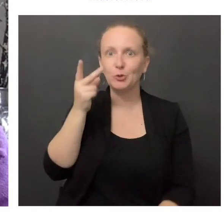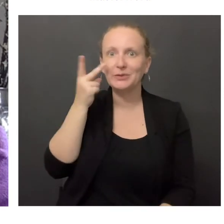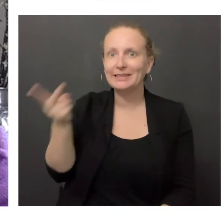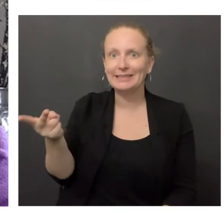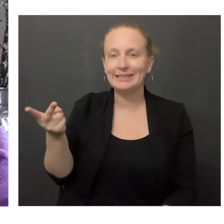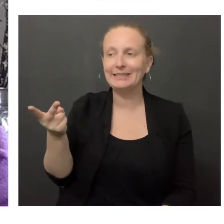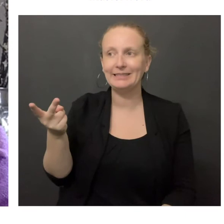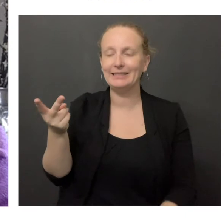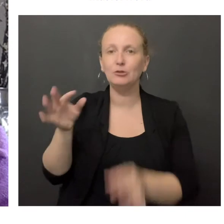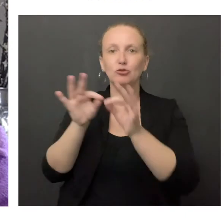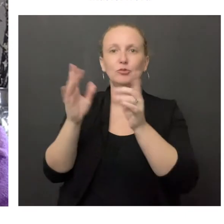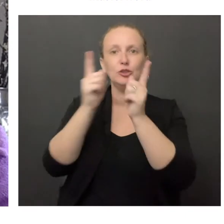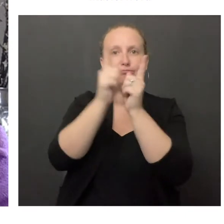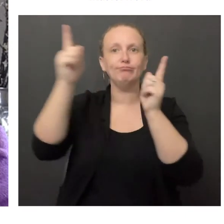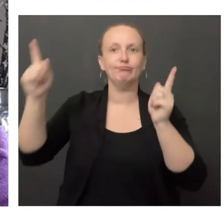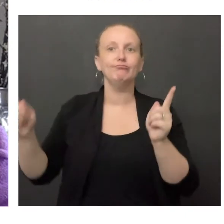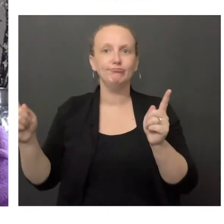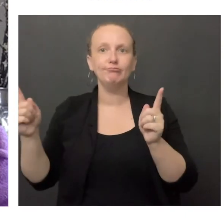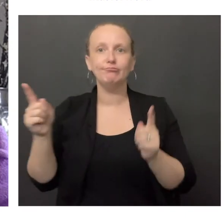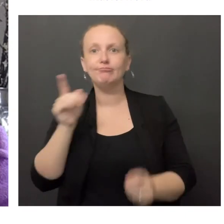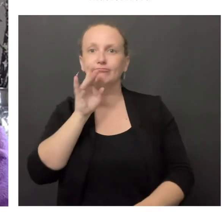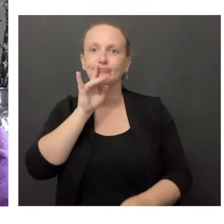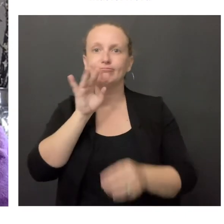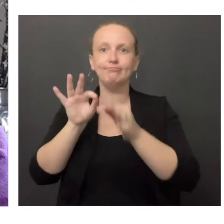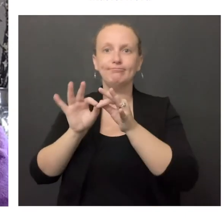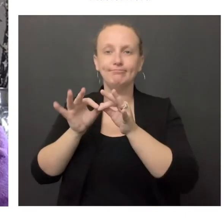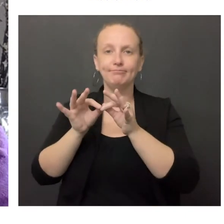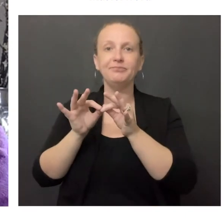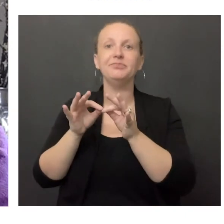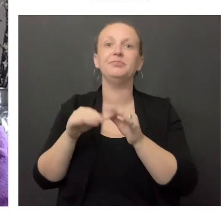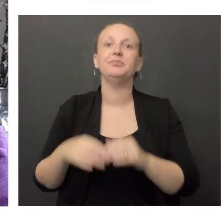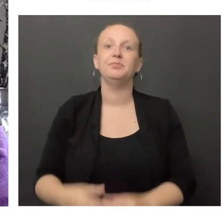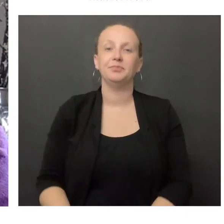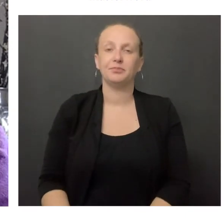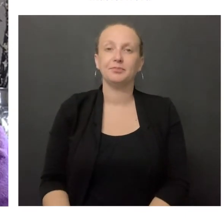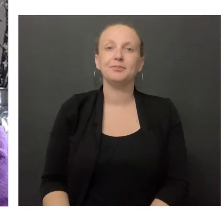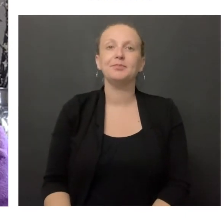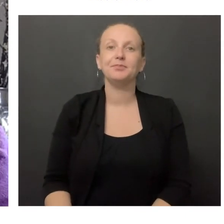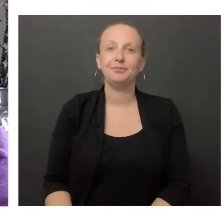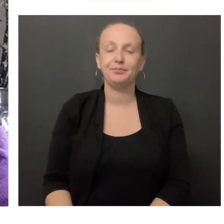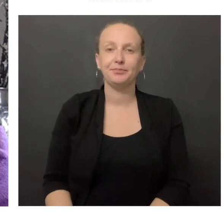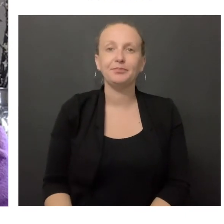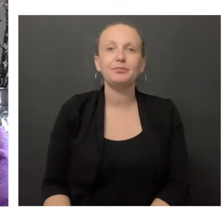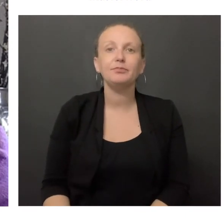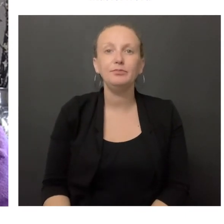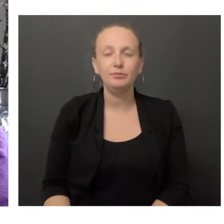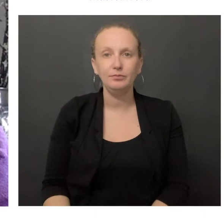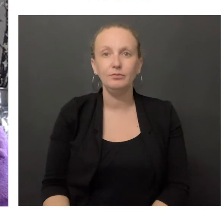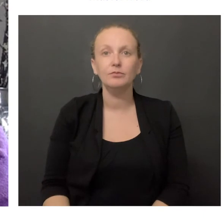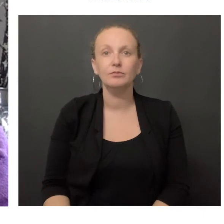Um, and so, I think that really kind of adapting to that shift is going to